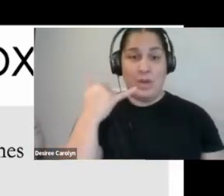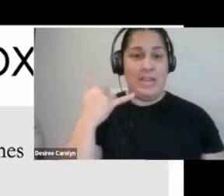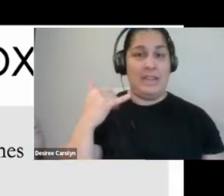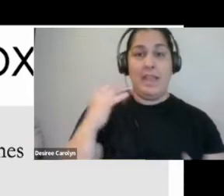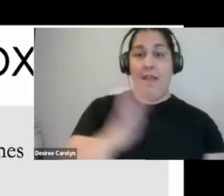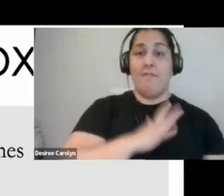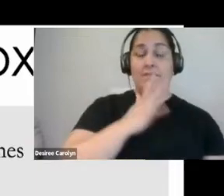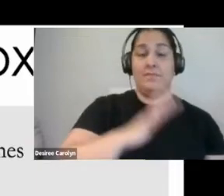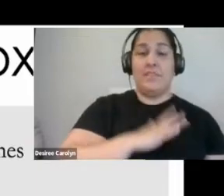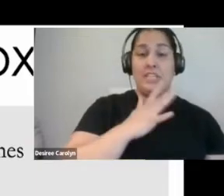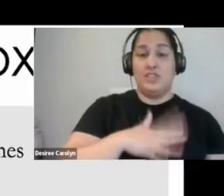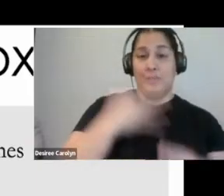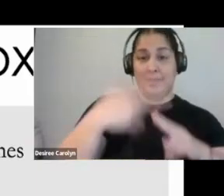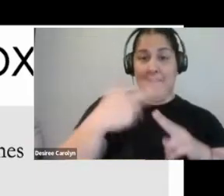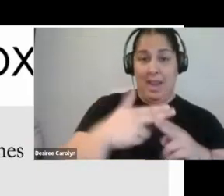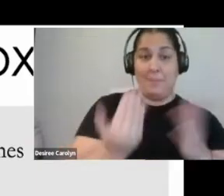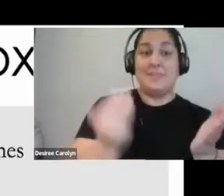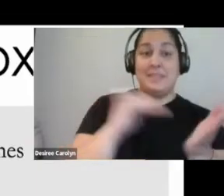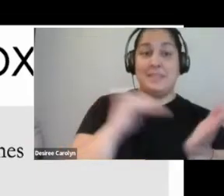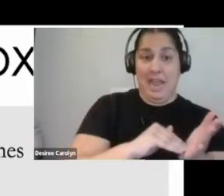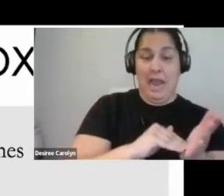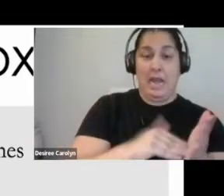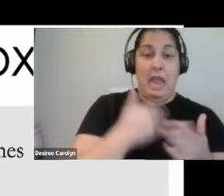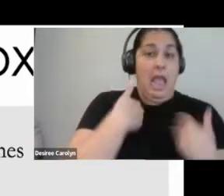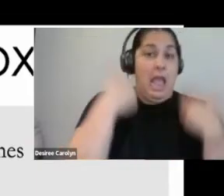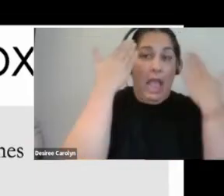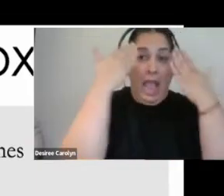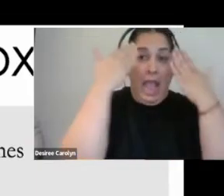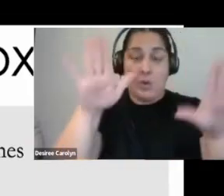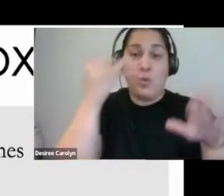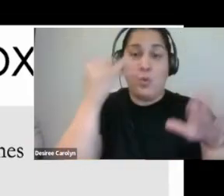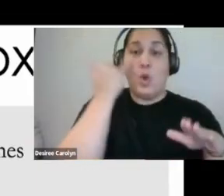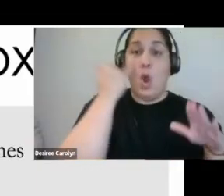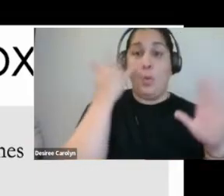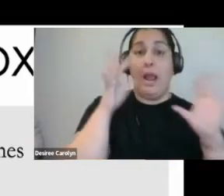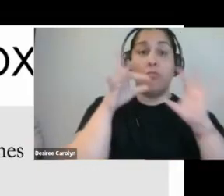I'm not sure if there's a coordinated effort in the U.S to rename it. There is a